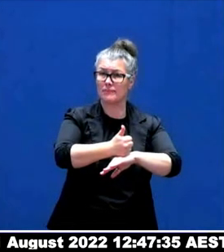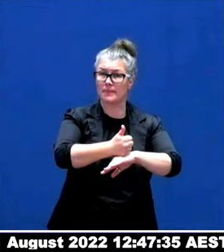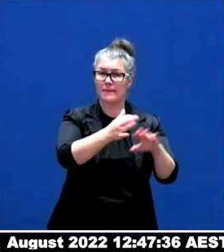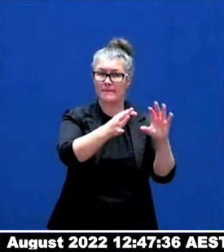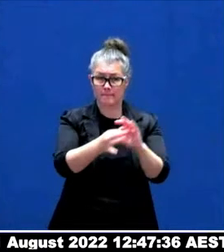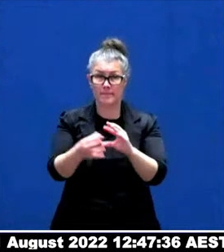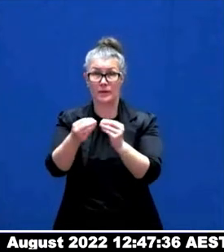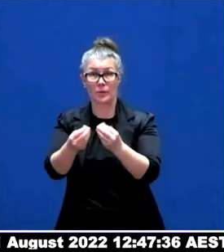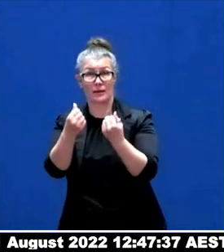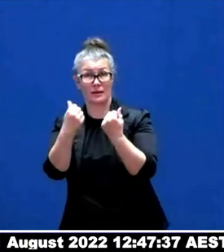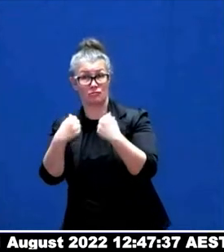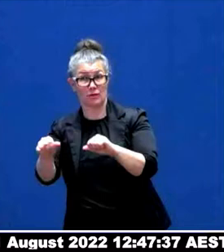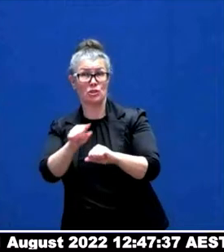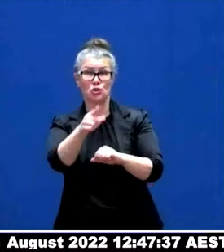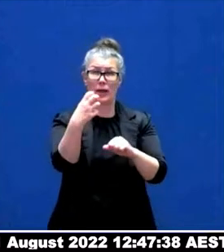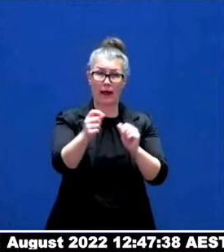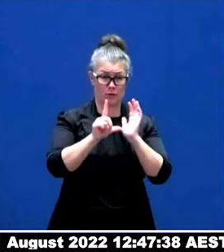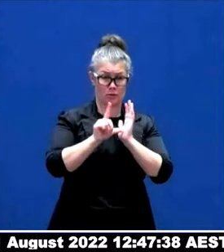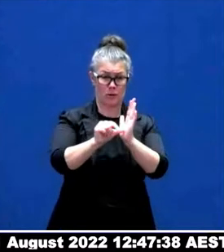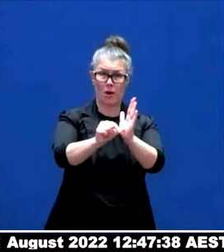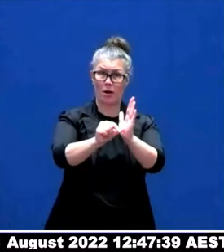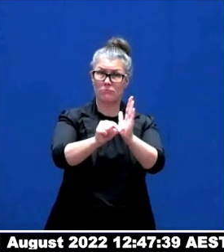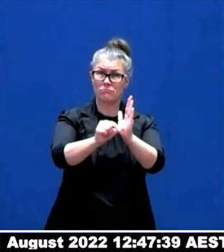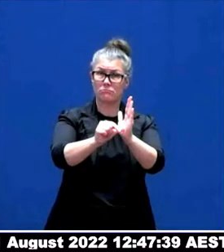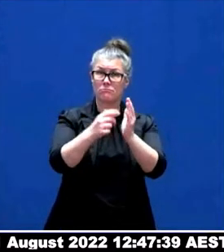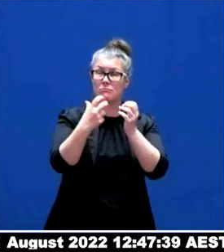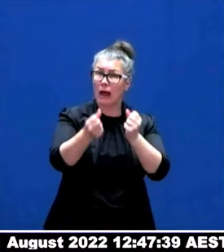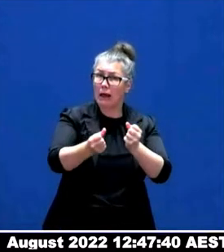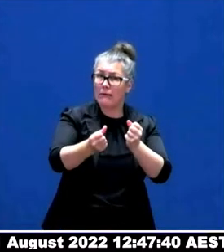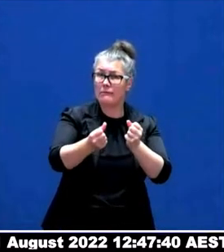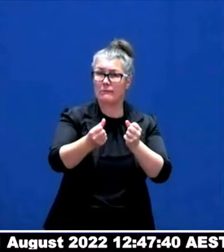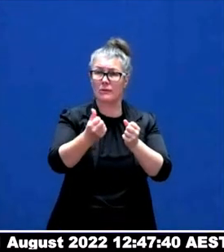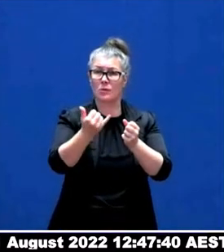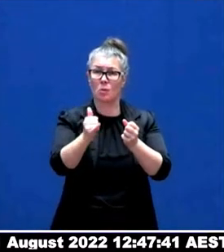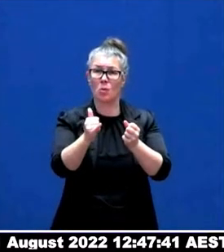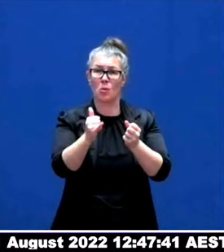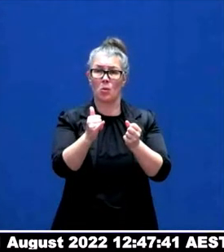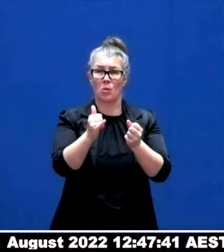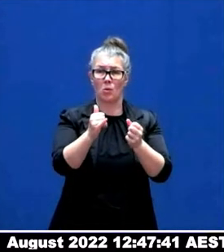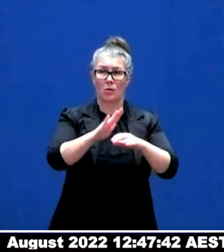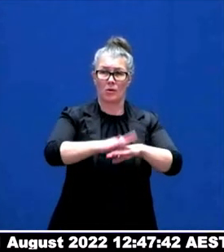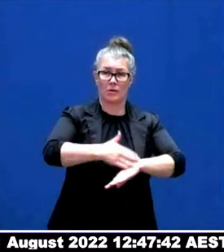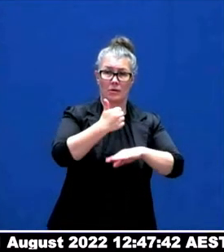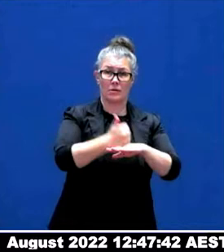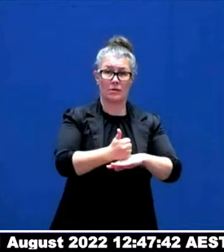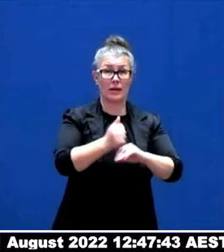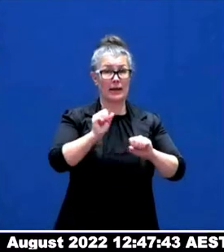Do you have a timeline on that? Do you have the baseline well on the way to being collected?